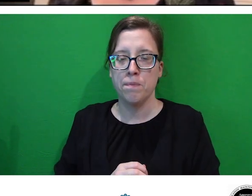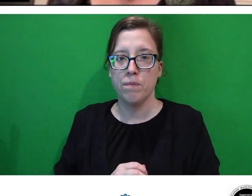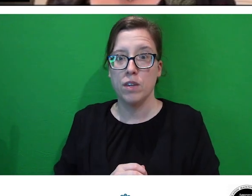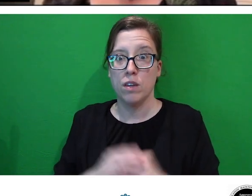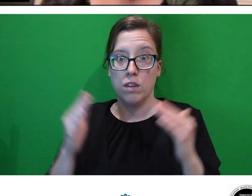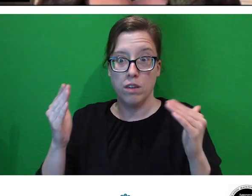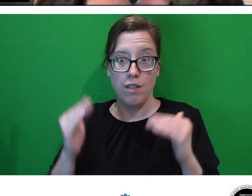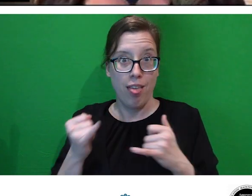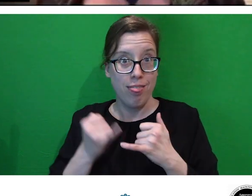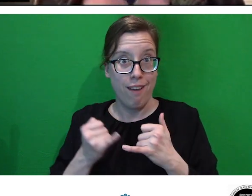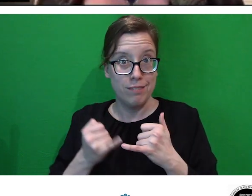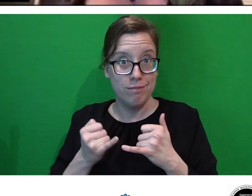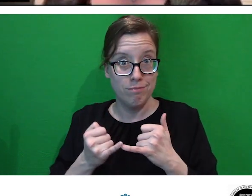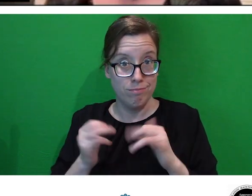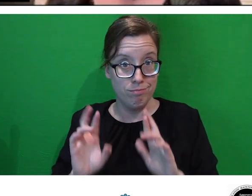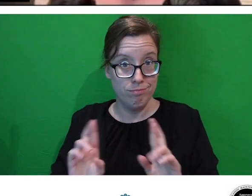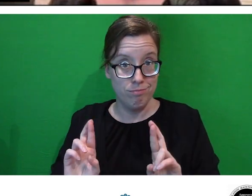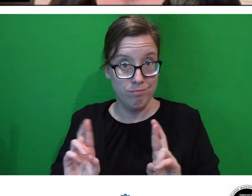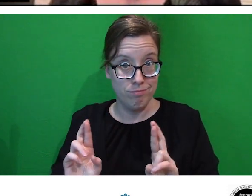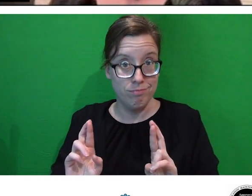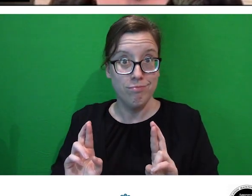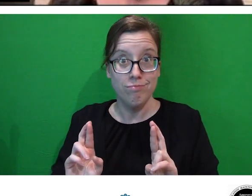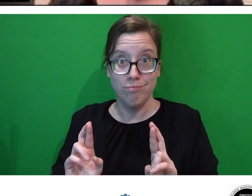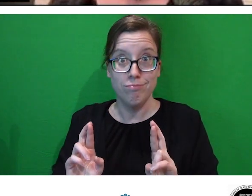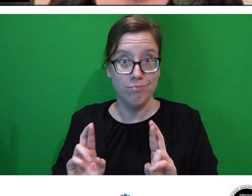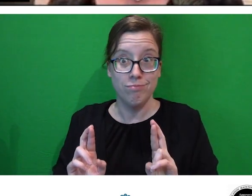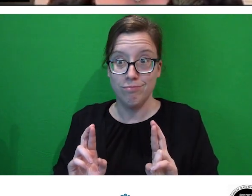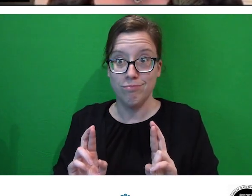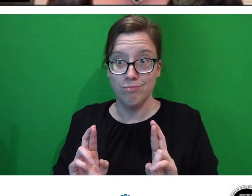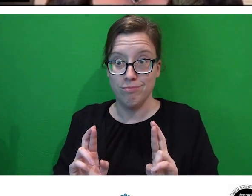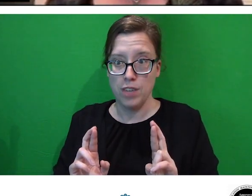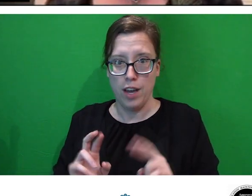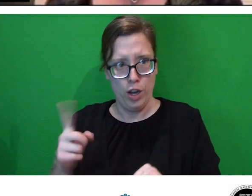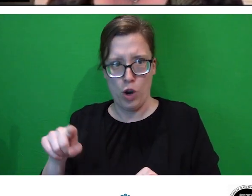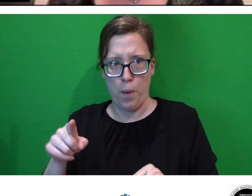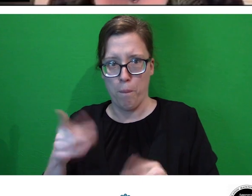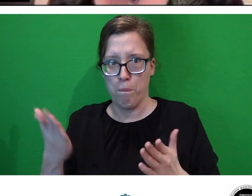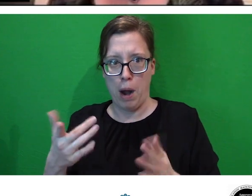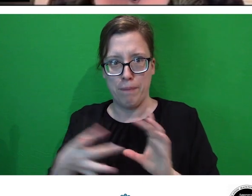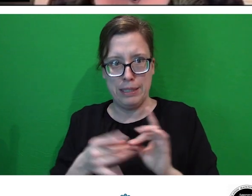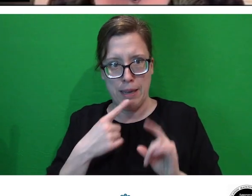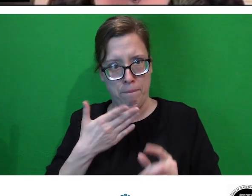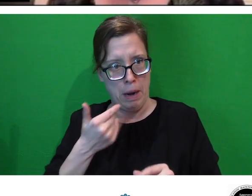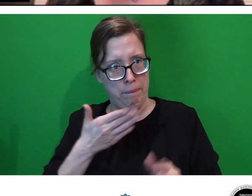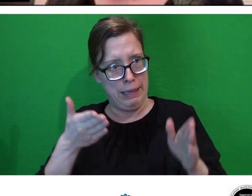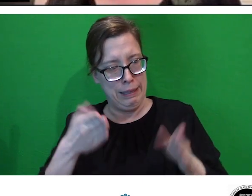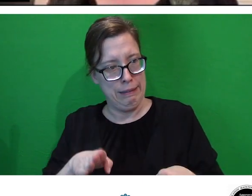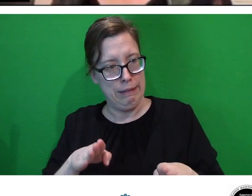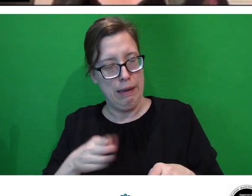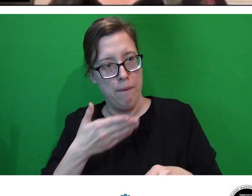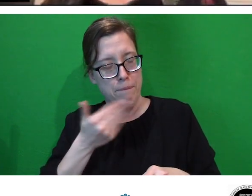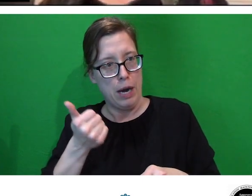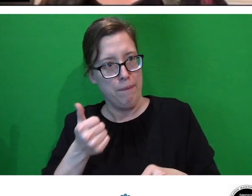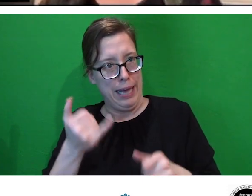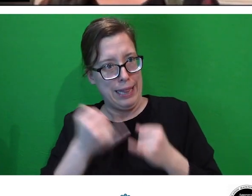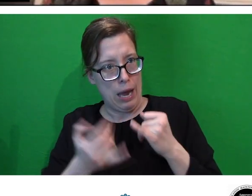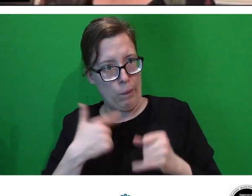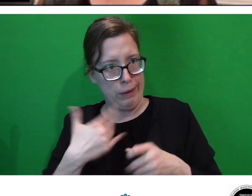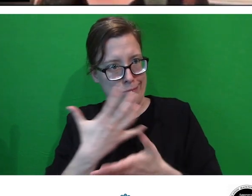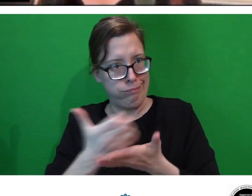I appreciate that. Thank you for adding that. I think it's critically important. Thank you, Heidi. Shall we do the last part?